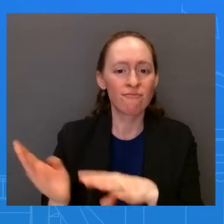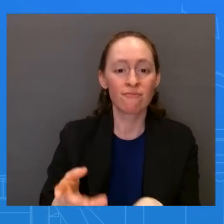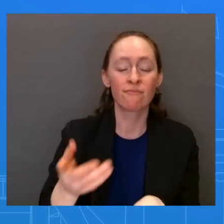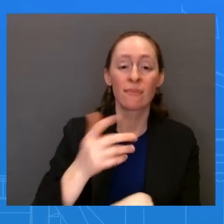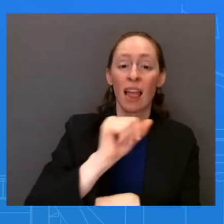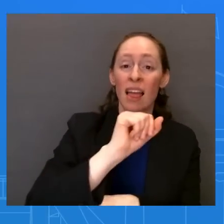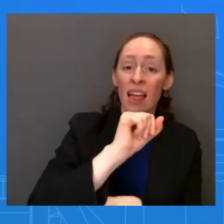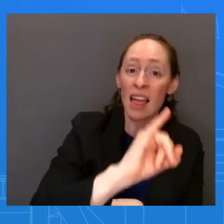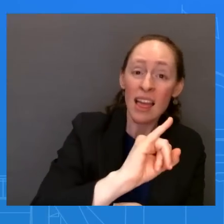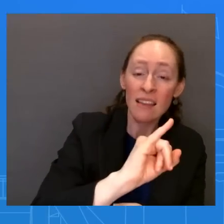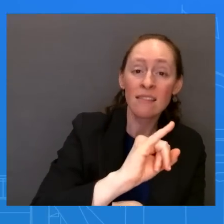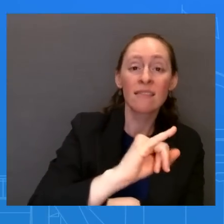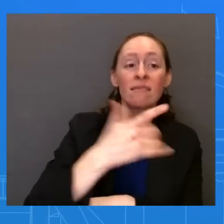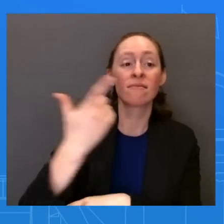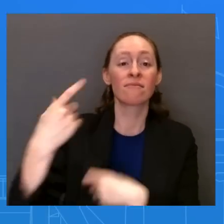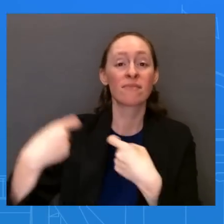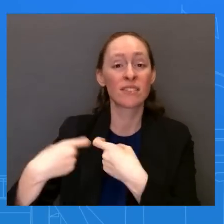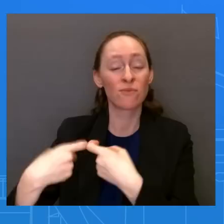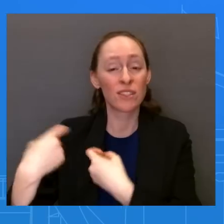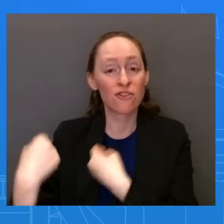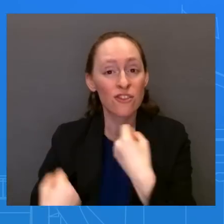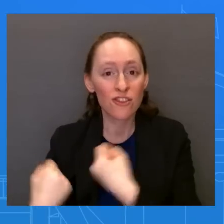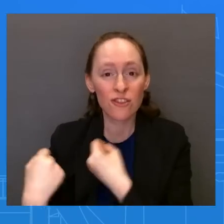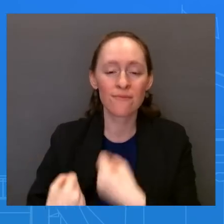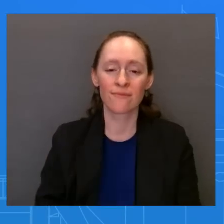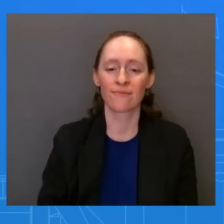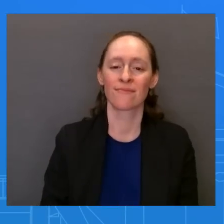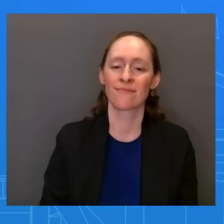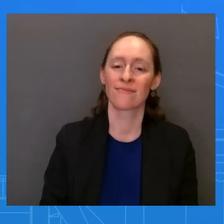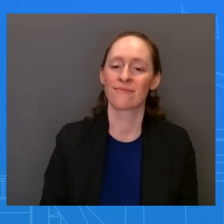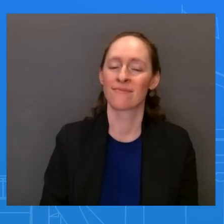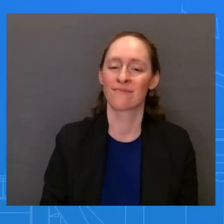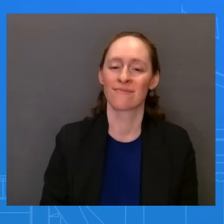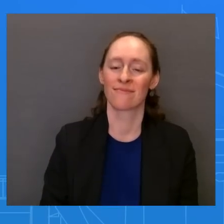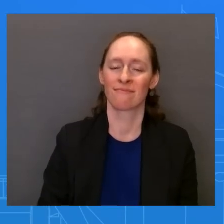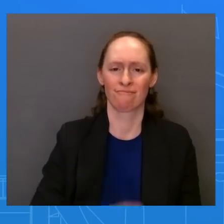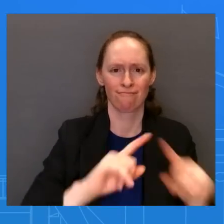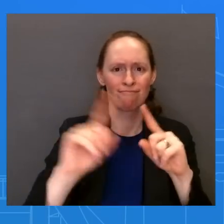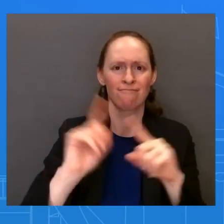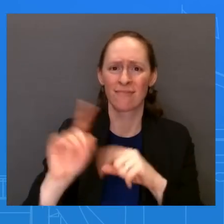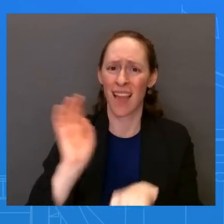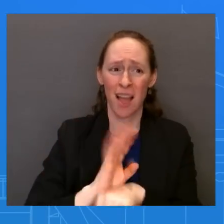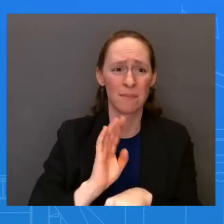and invest in the United States. But again, of course, this is something that we watch very closely.